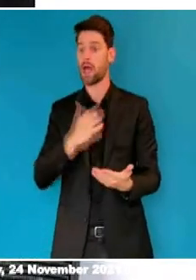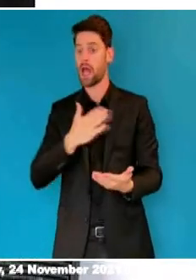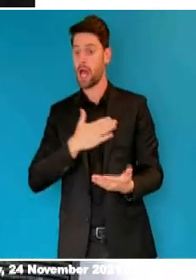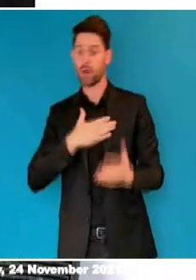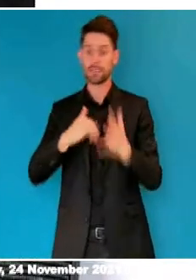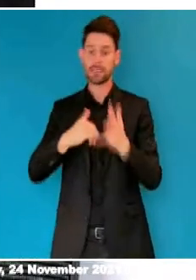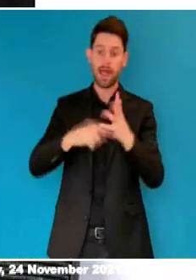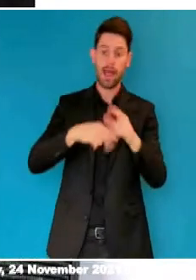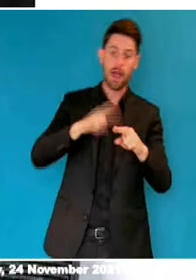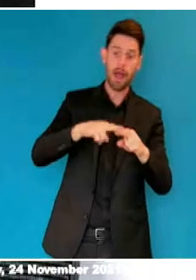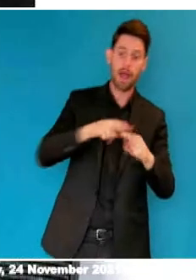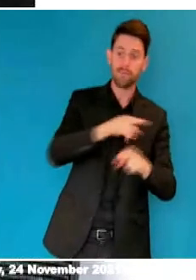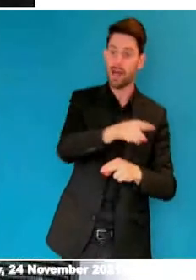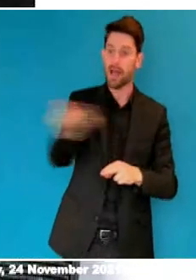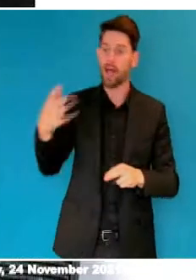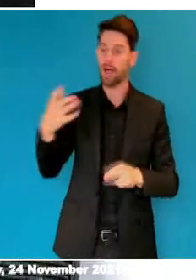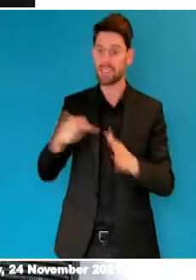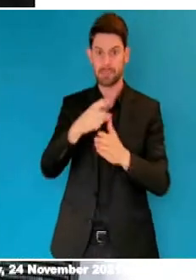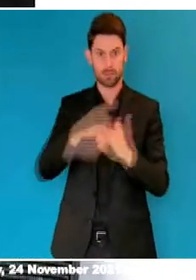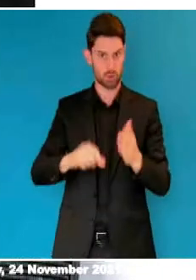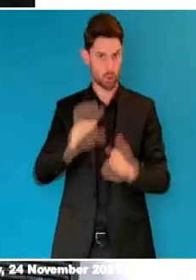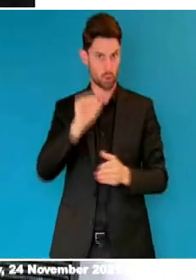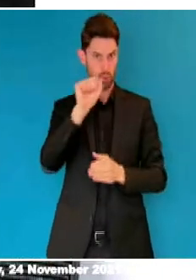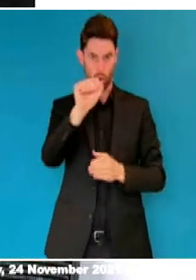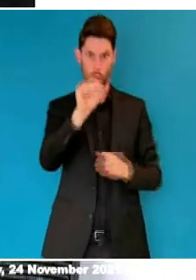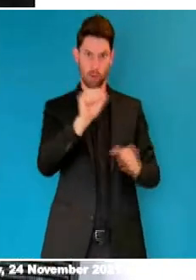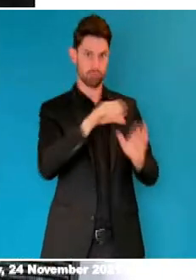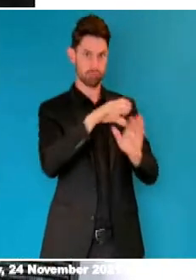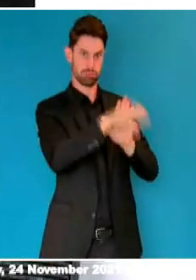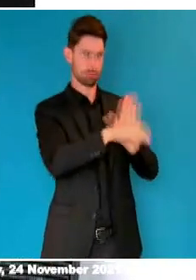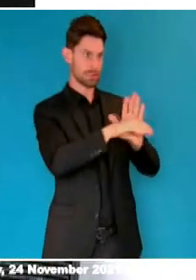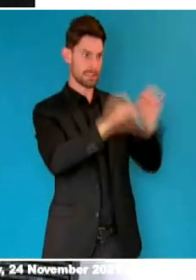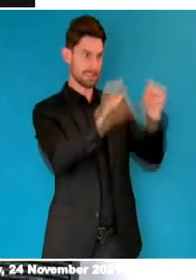not following them through the talent pipeline, if I can call it that?